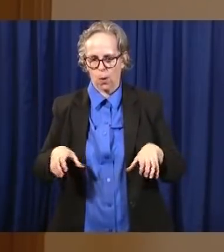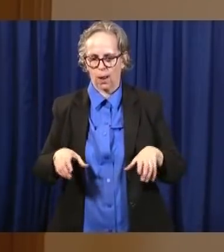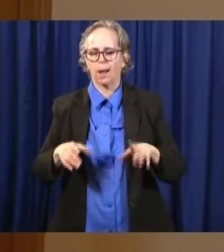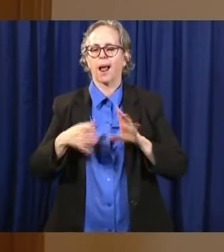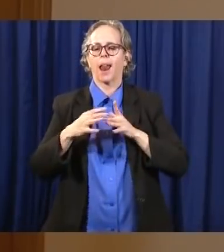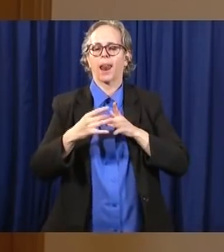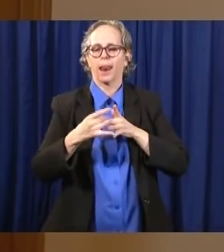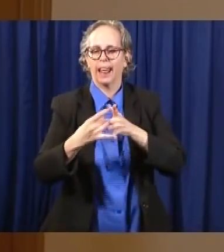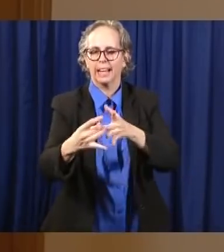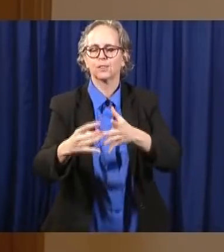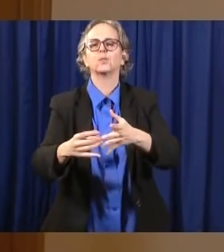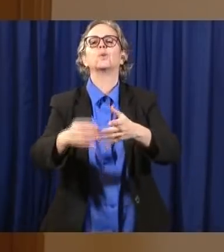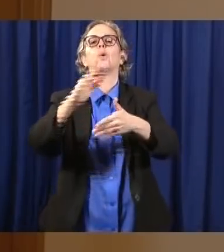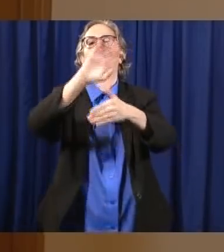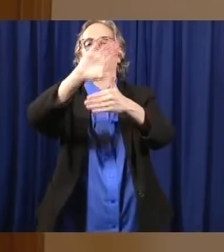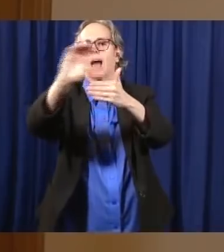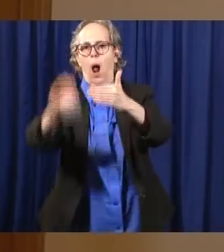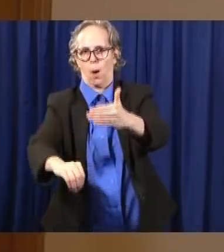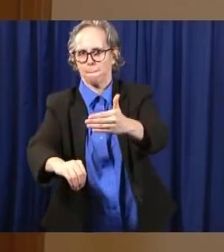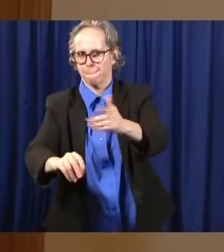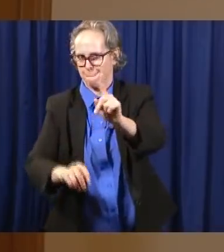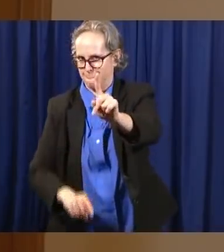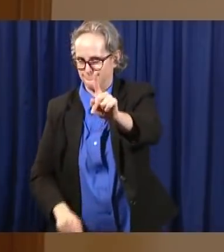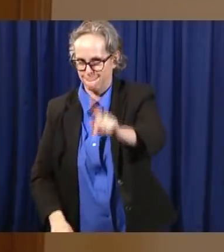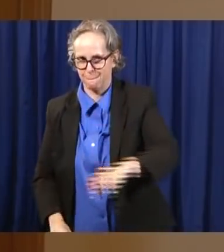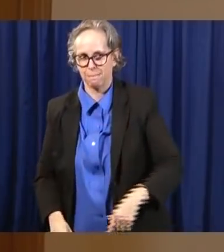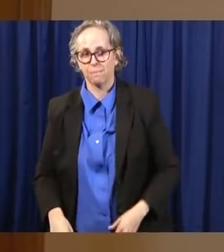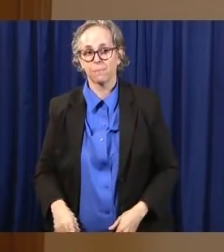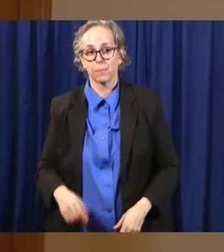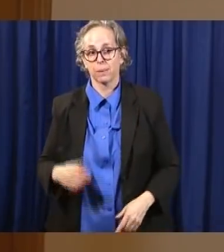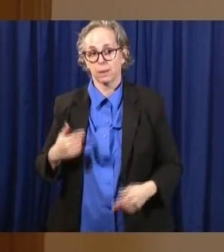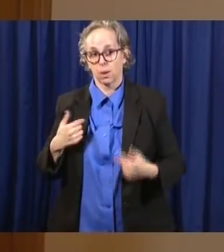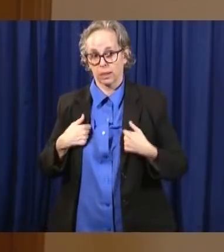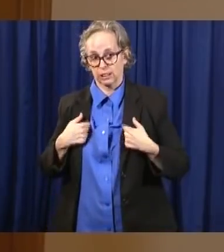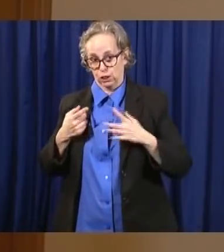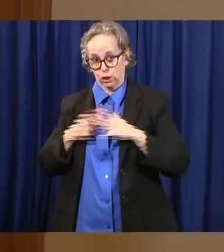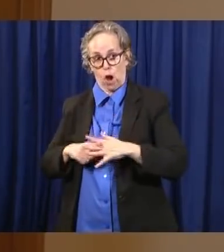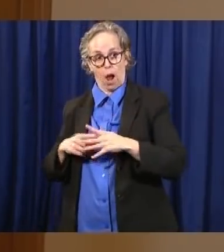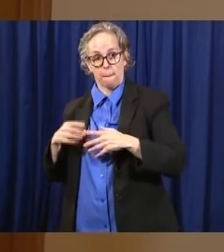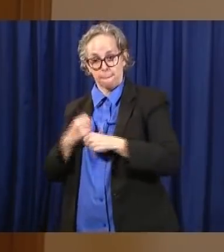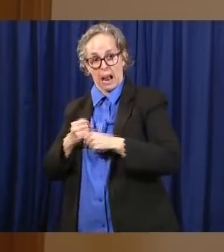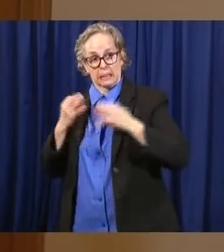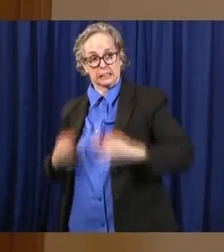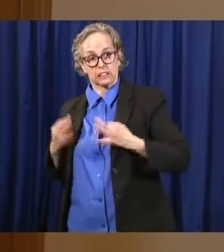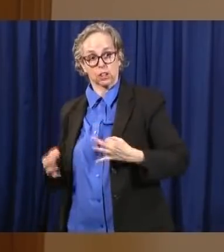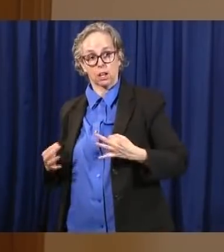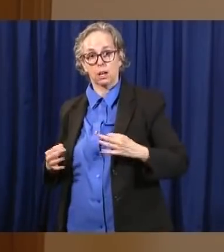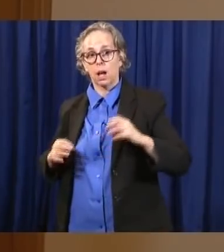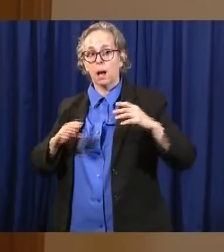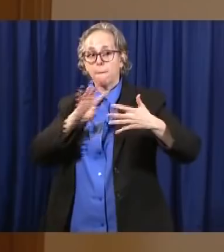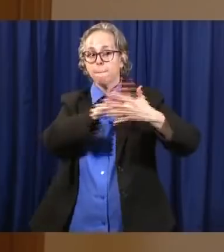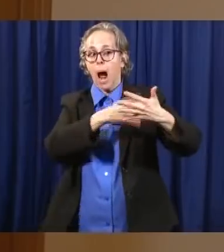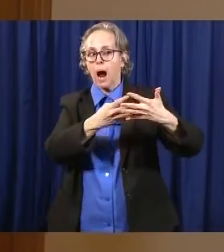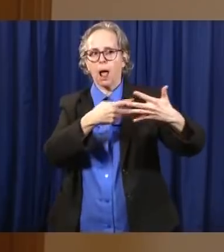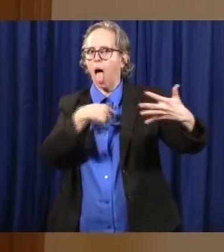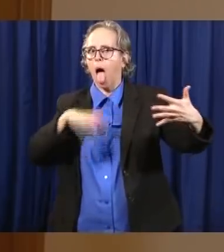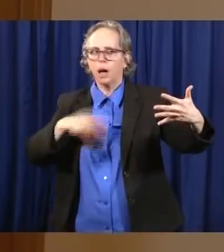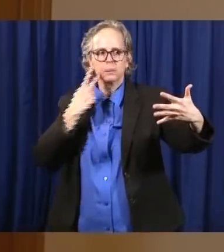PREDICTS OUTCOME. ITS ACTIONS AND PREDICT OUTCOME.